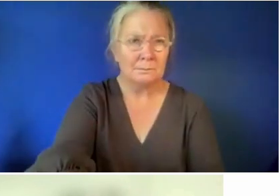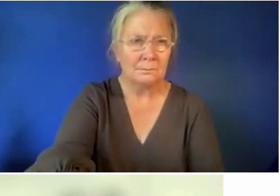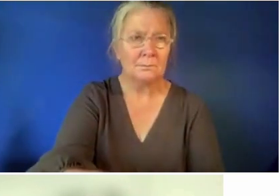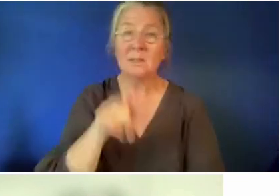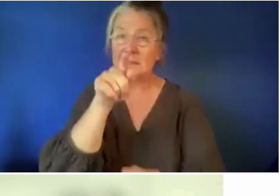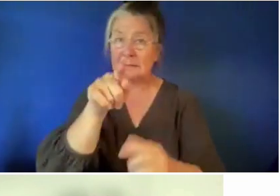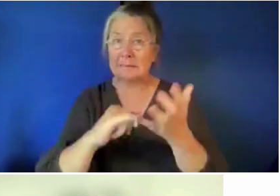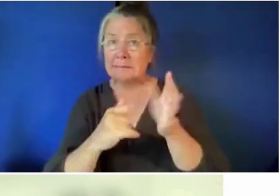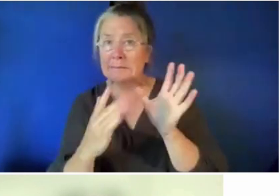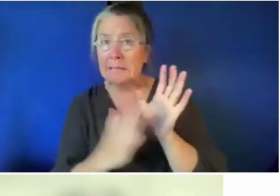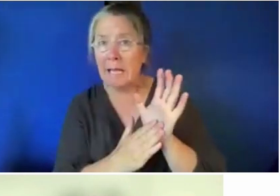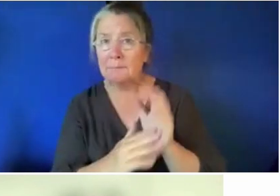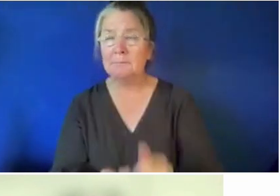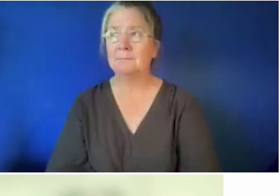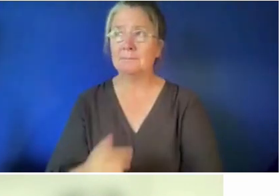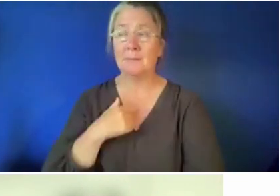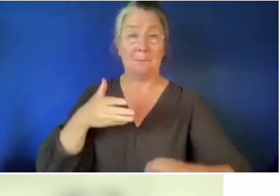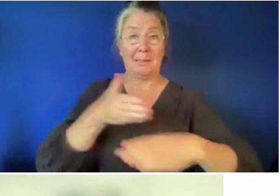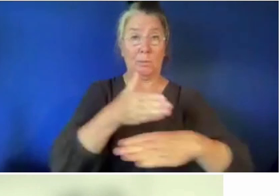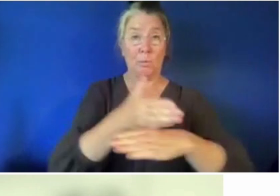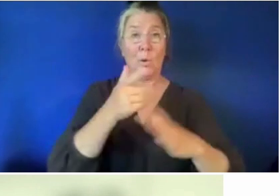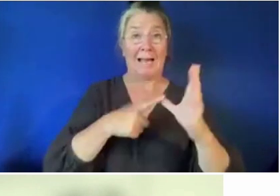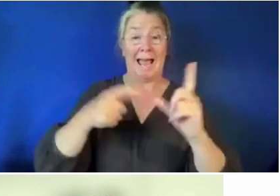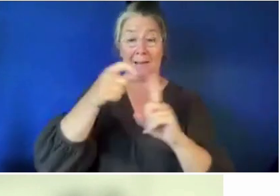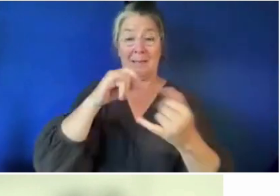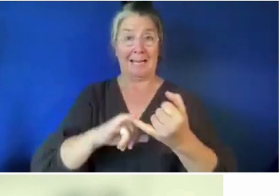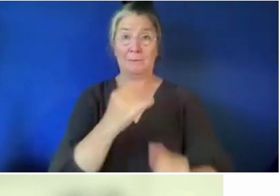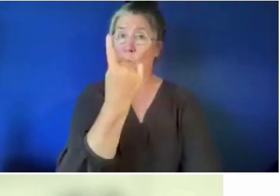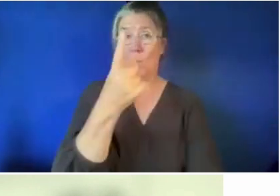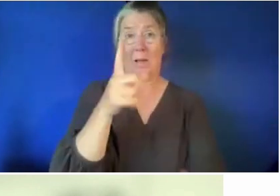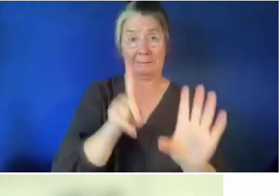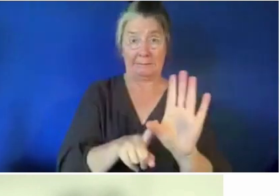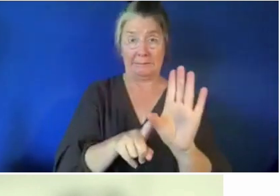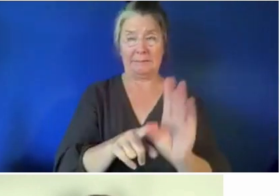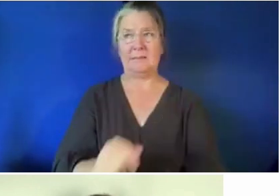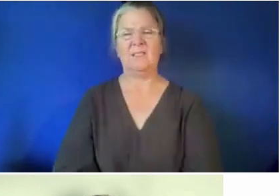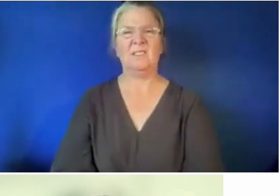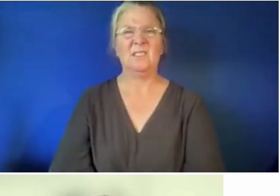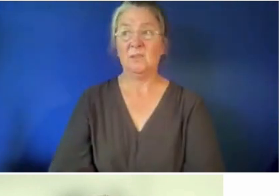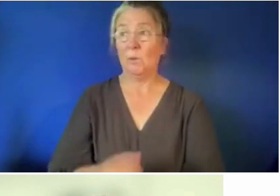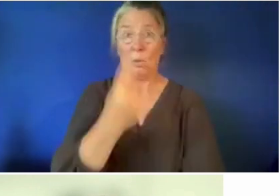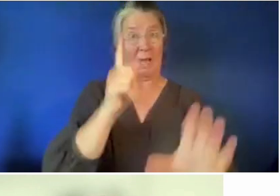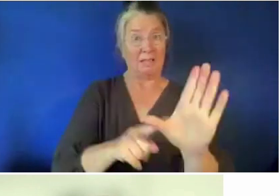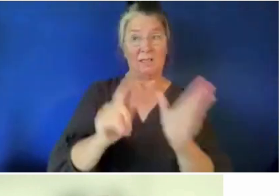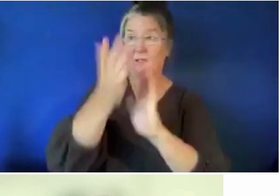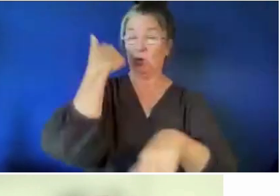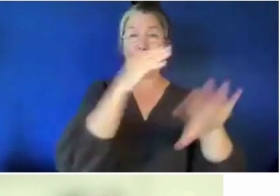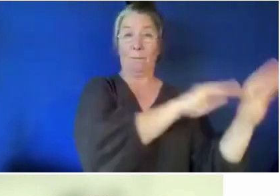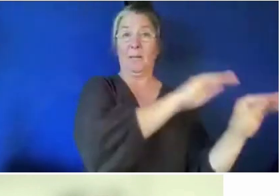and I've been fortunate. I've moved to Australia with my family a year ago. So my reference point is the UK